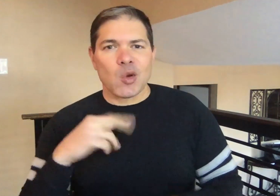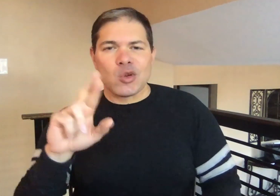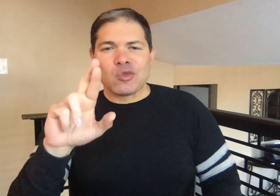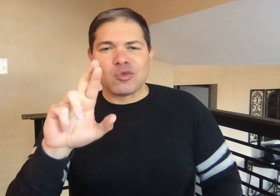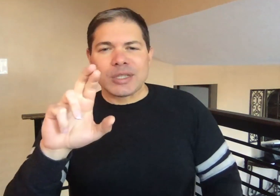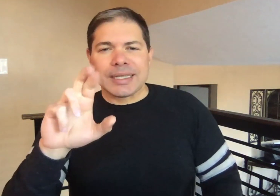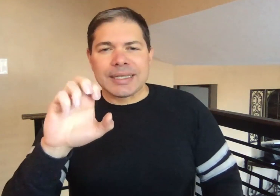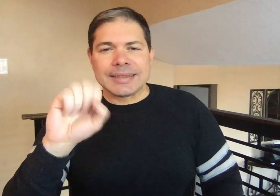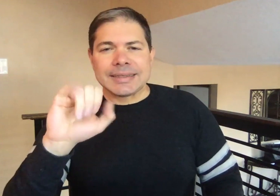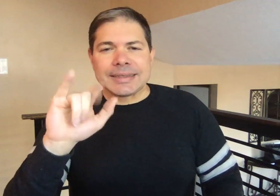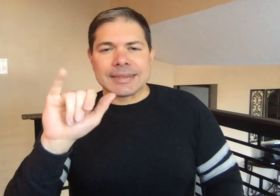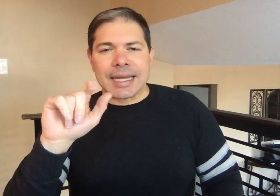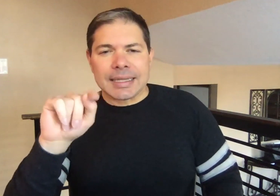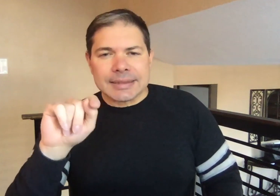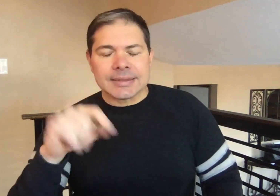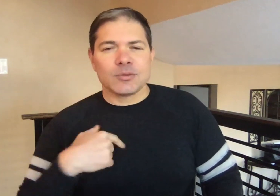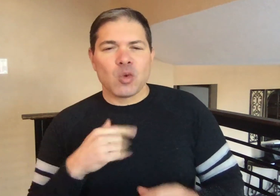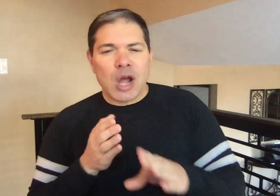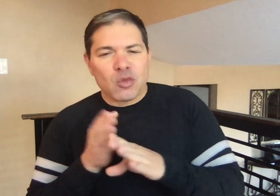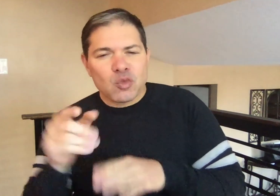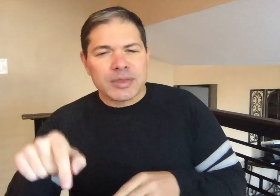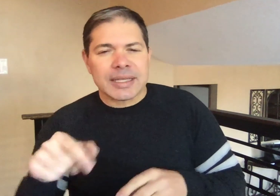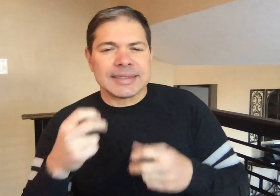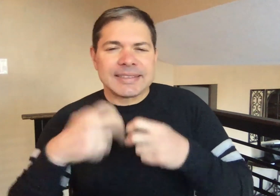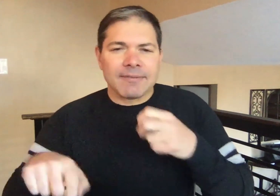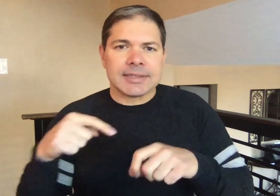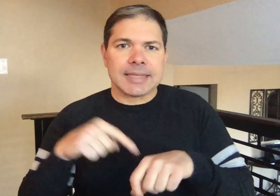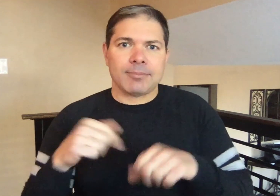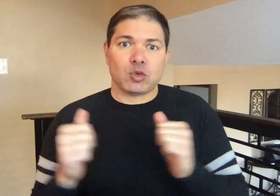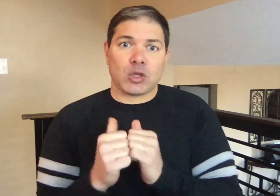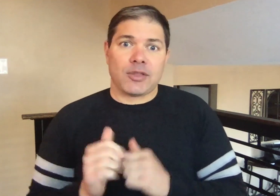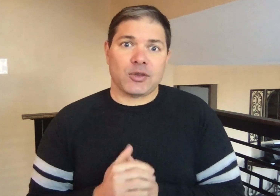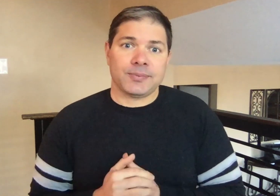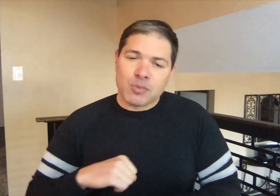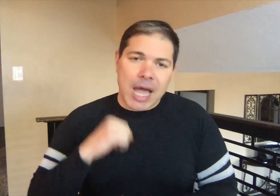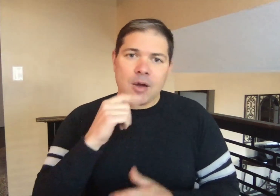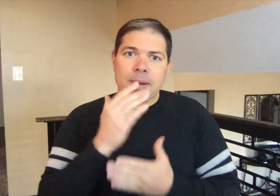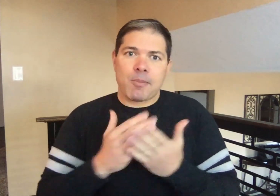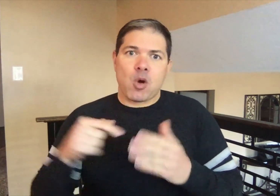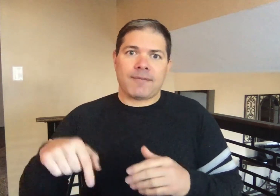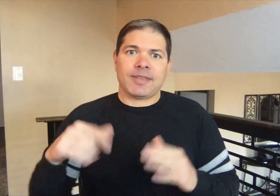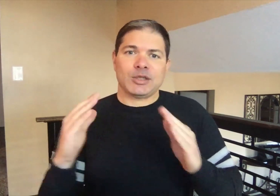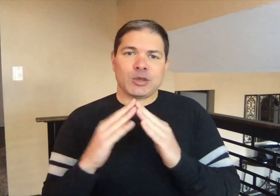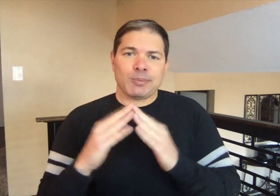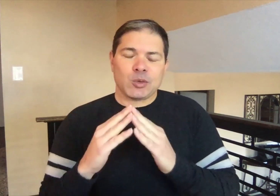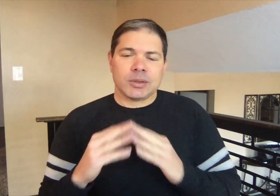resilient our community is when going through this tough time together. I am proud to be a part of this community.